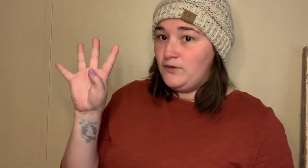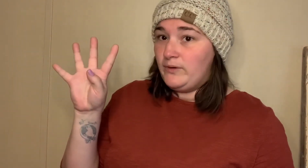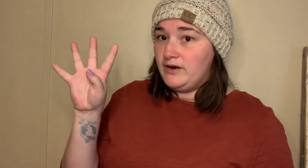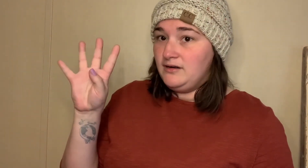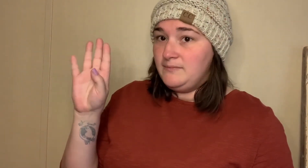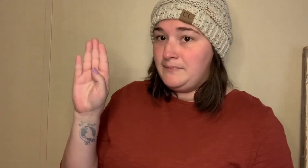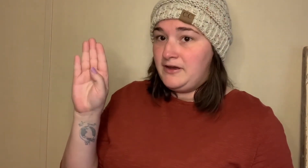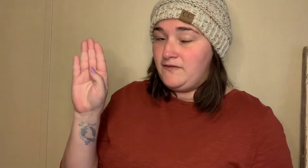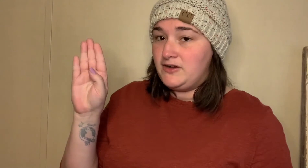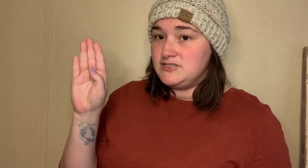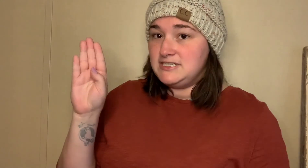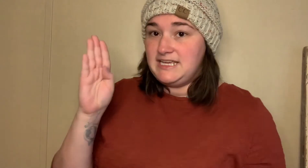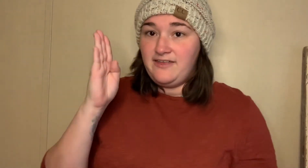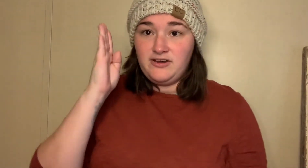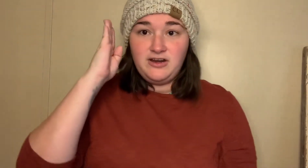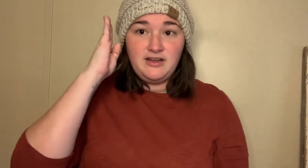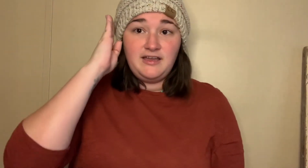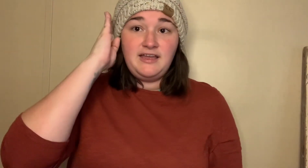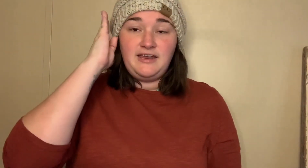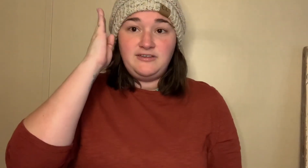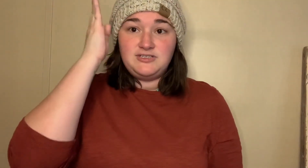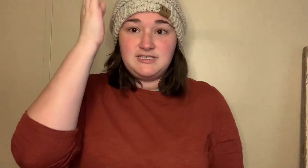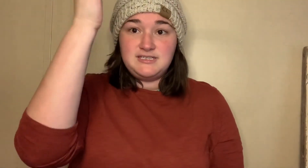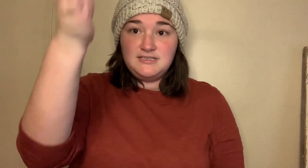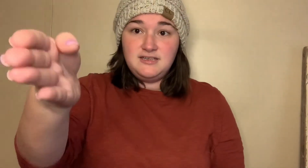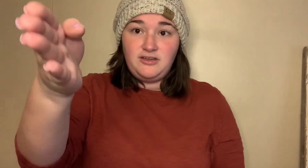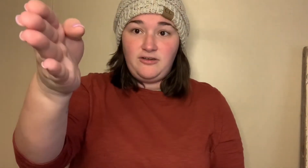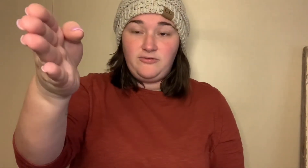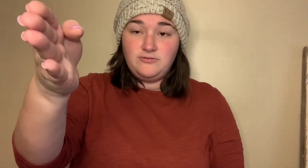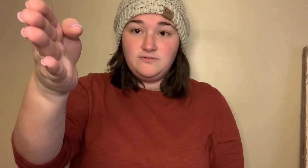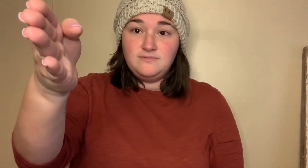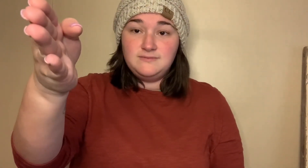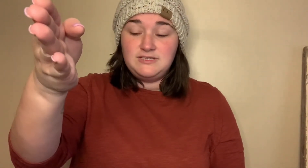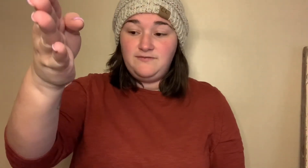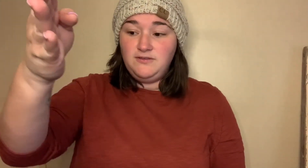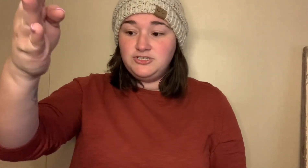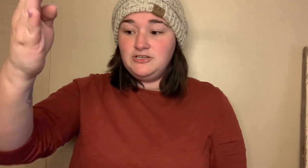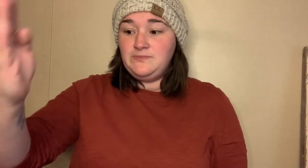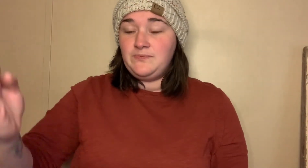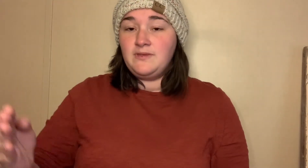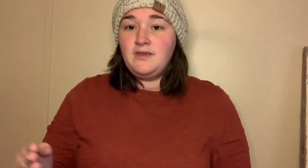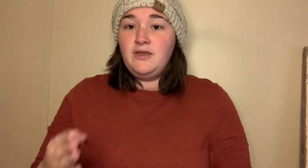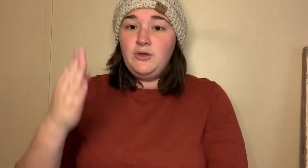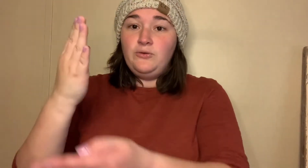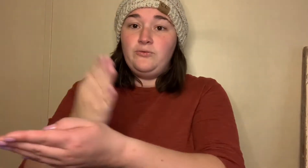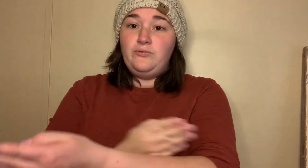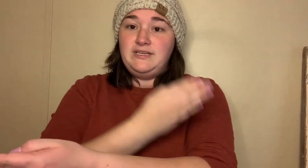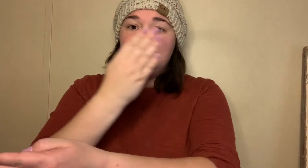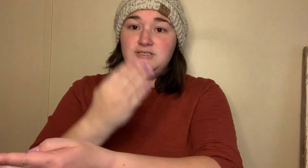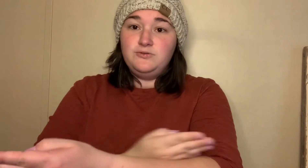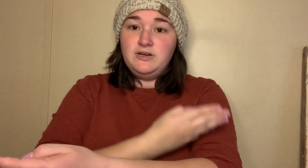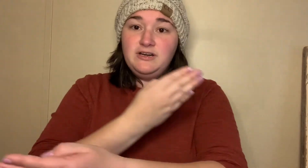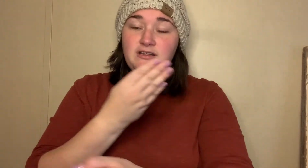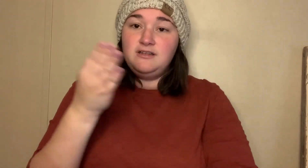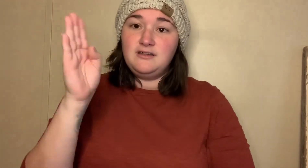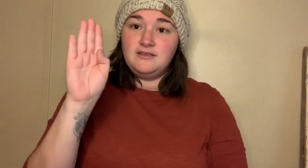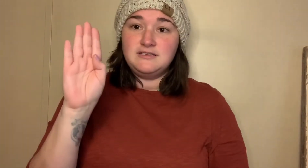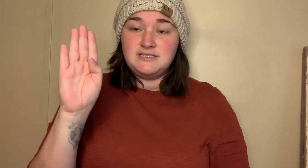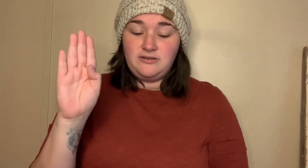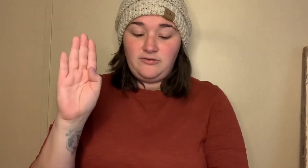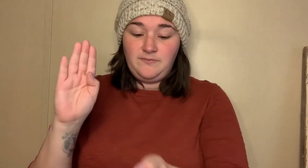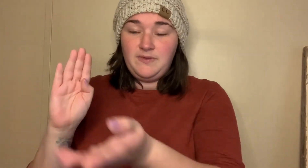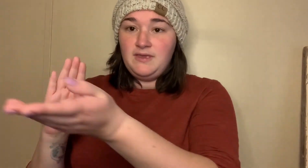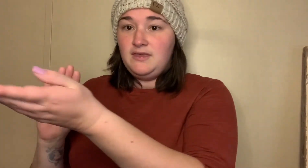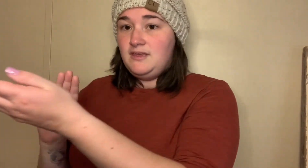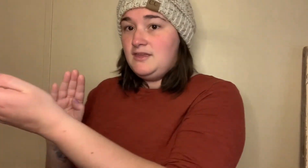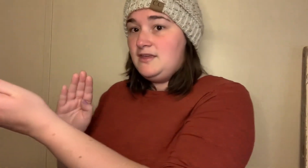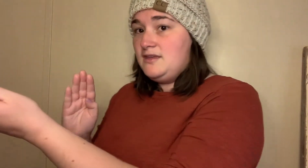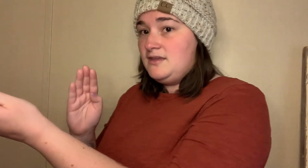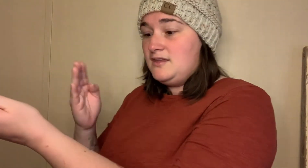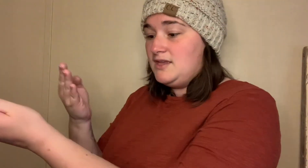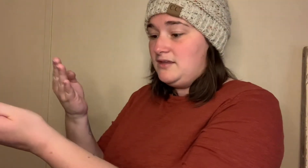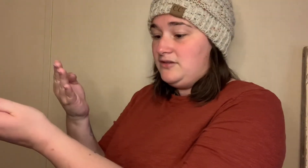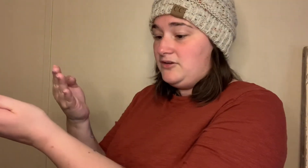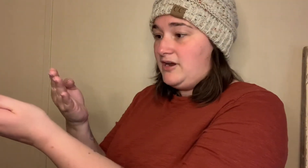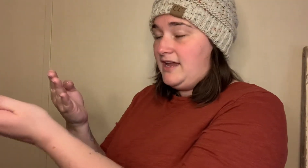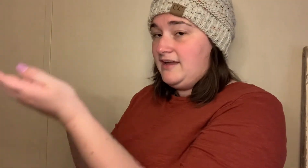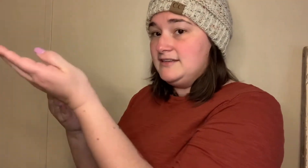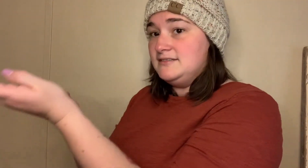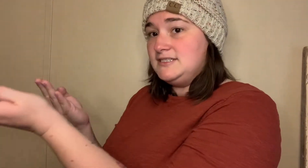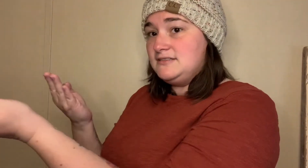but your fingers are together and you just go to the future restored so your hand your